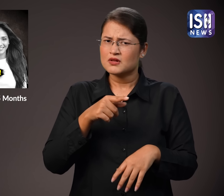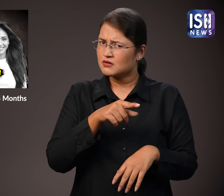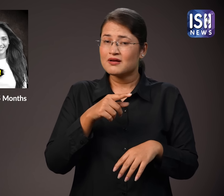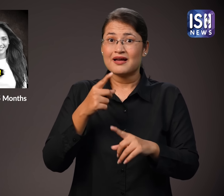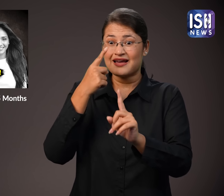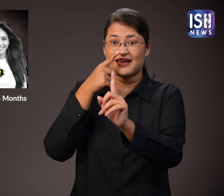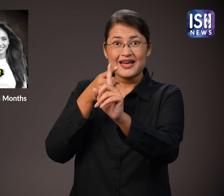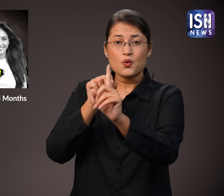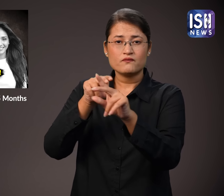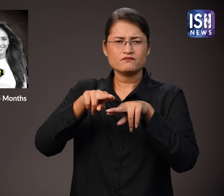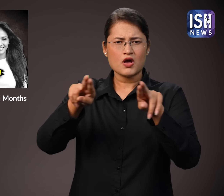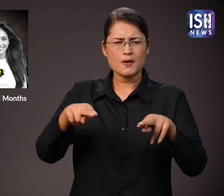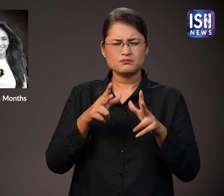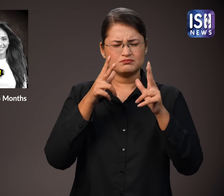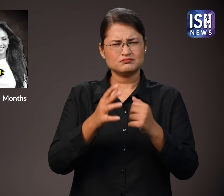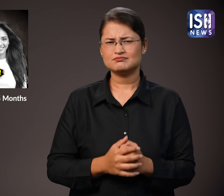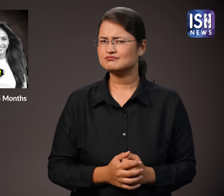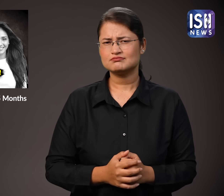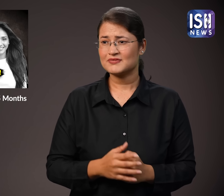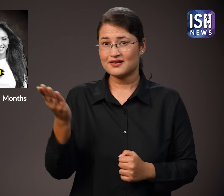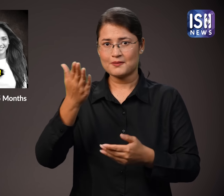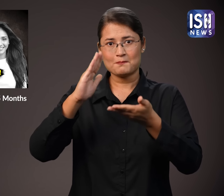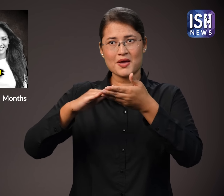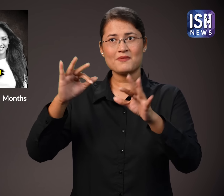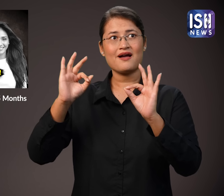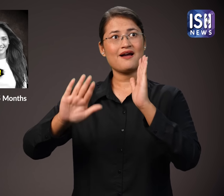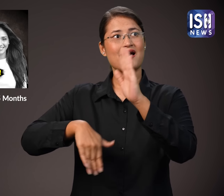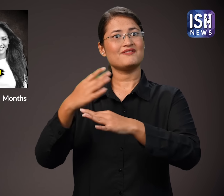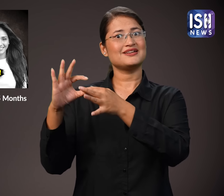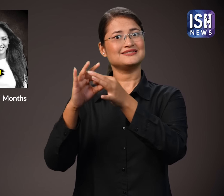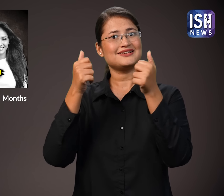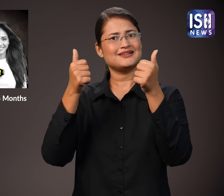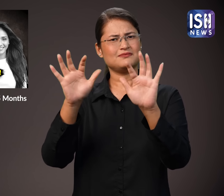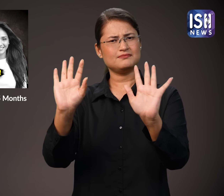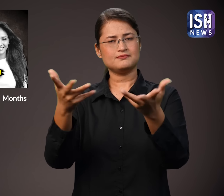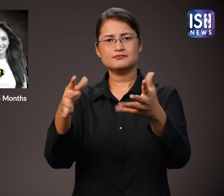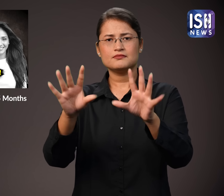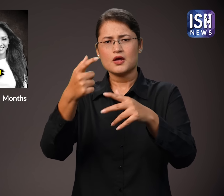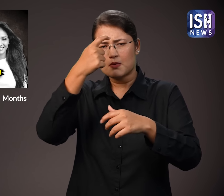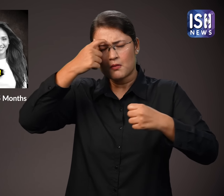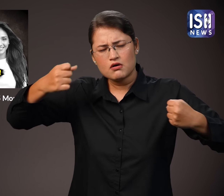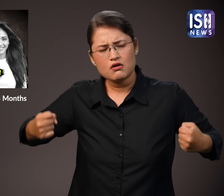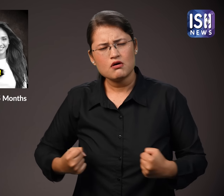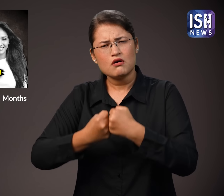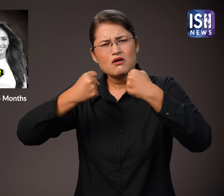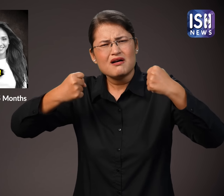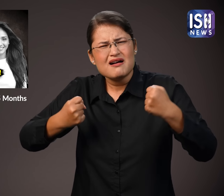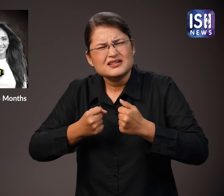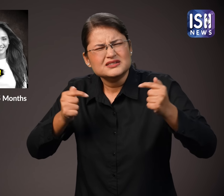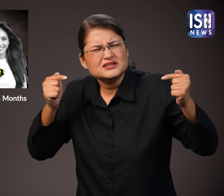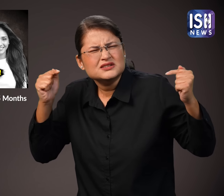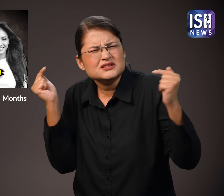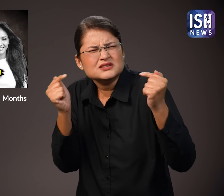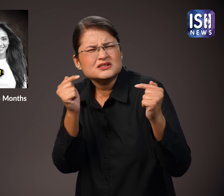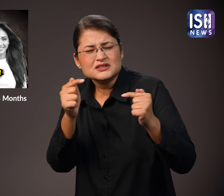Twisha’s family shared that relations after the marriage were not good and the couple had frequent fights.